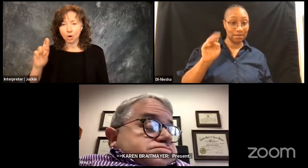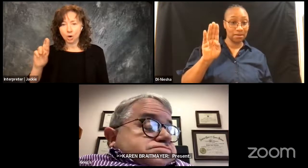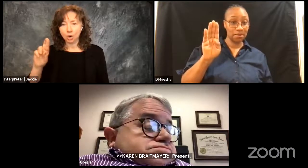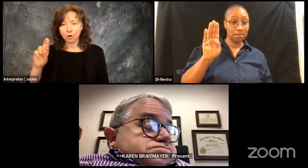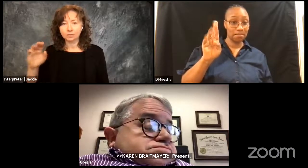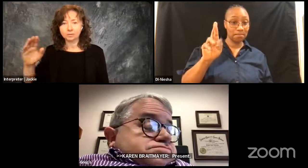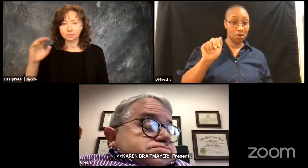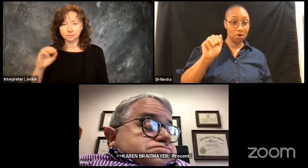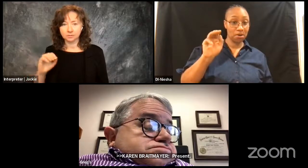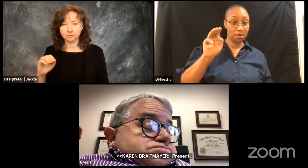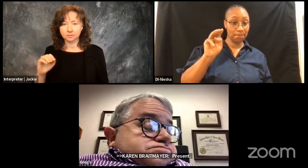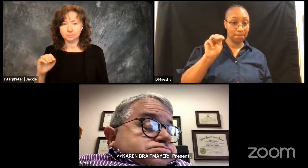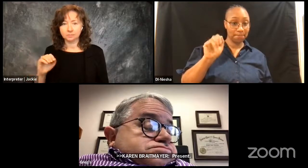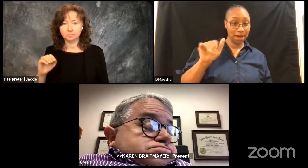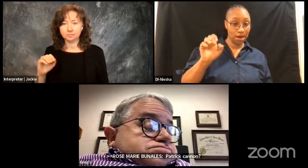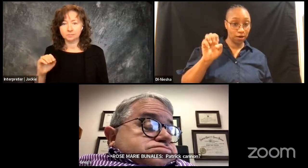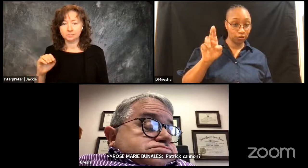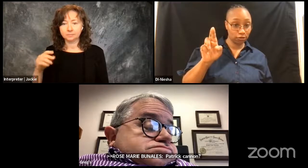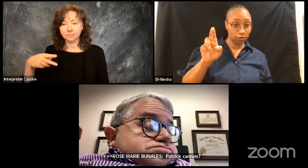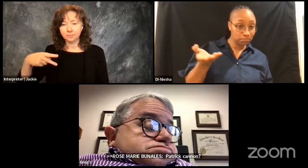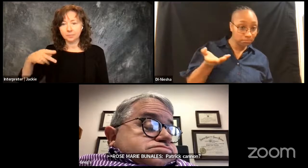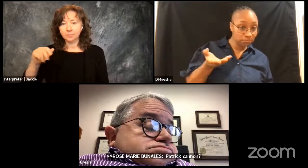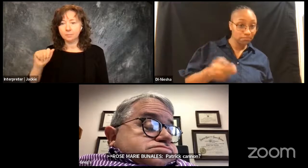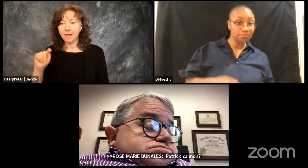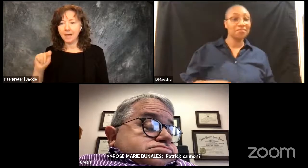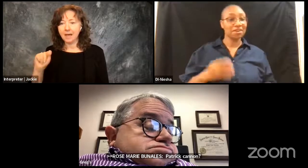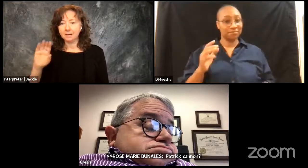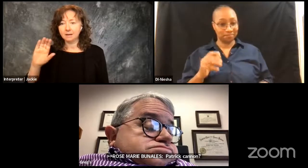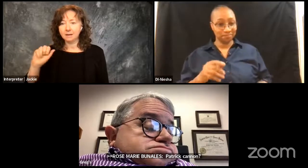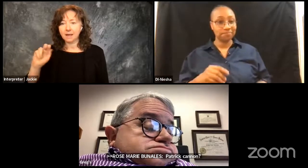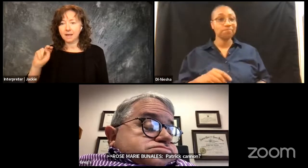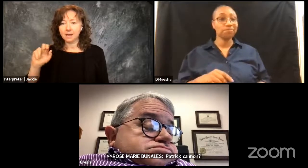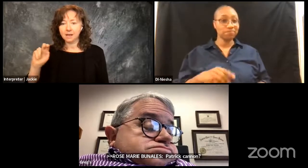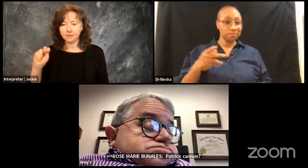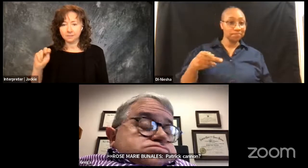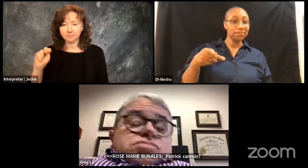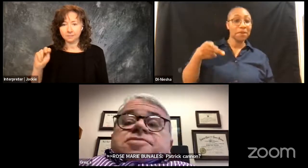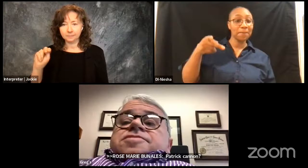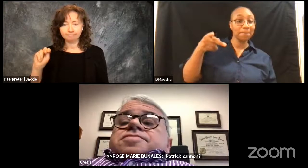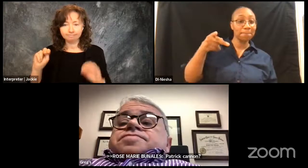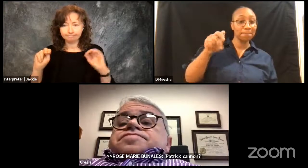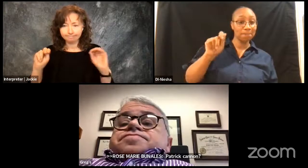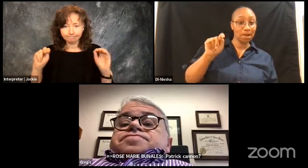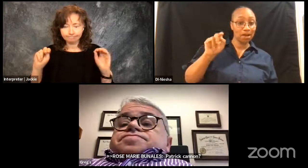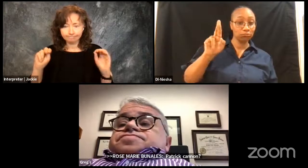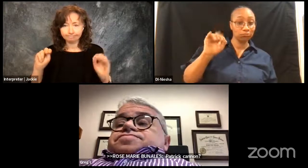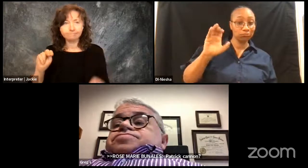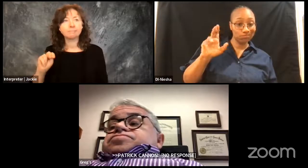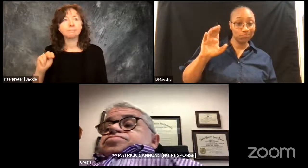[NO RESPONSE]. Department of Defense, Gilbert Cisneros?